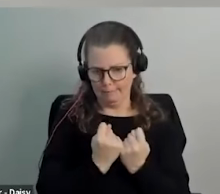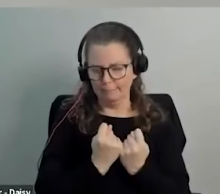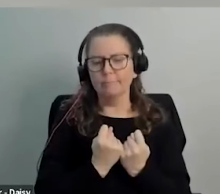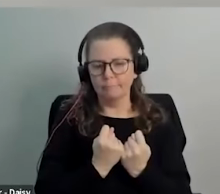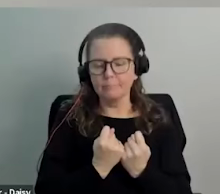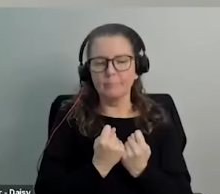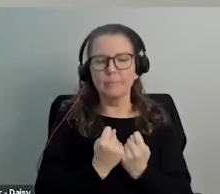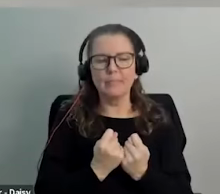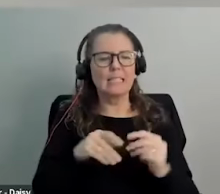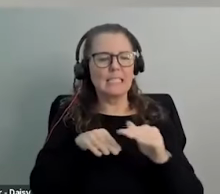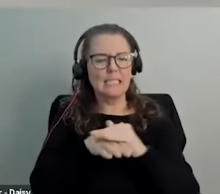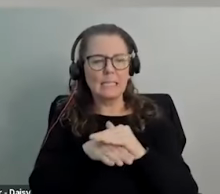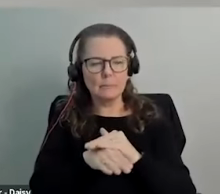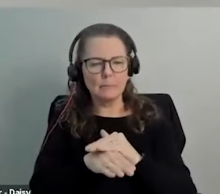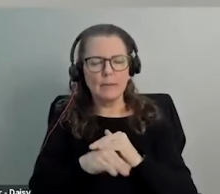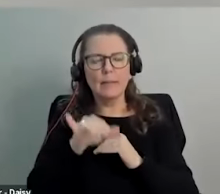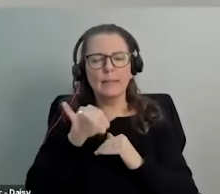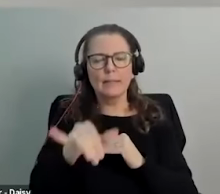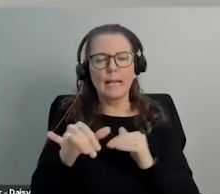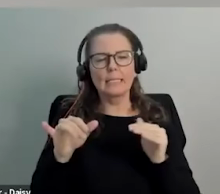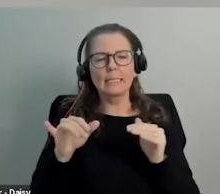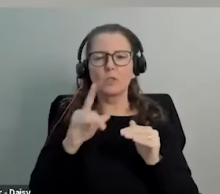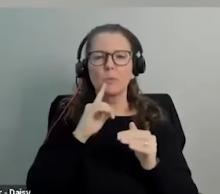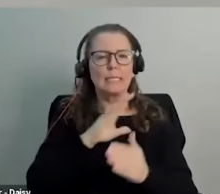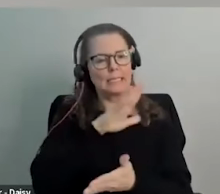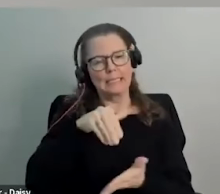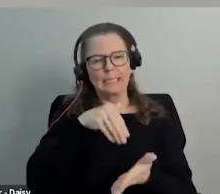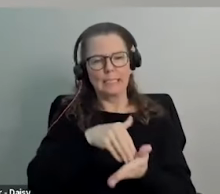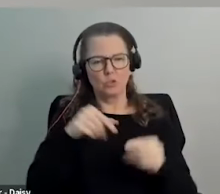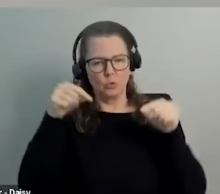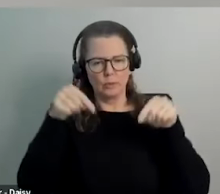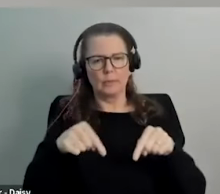is our sort of centralized accessibility team at Google. And at Google,